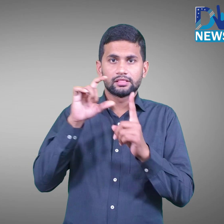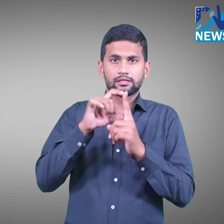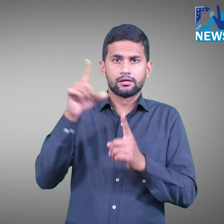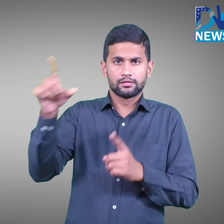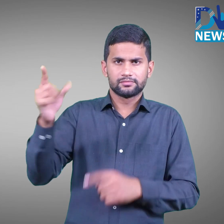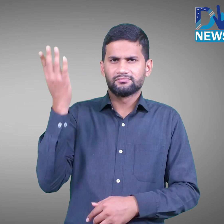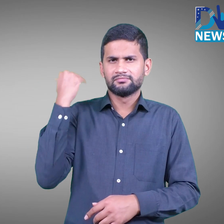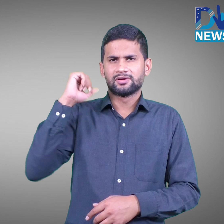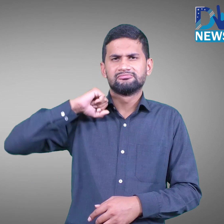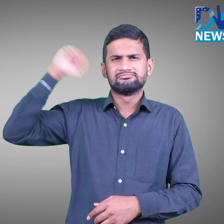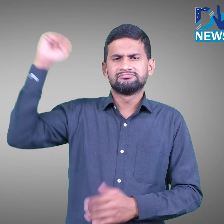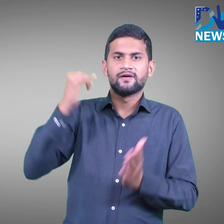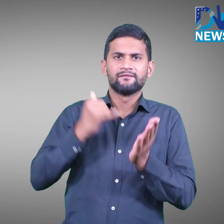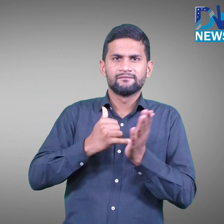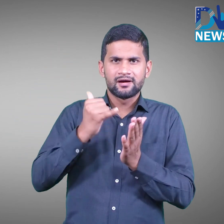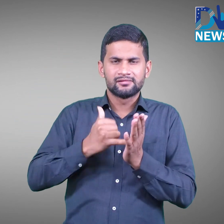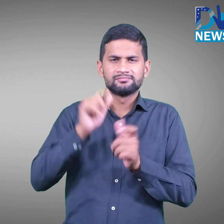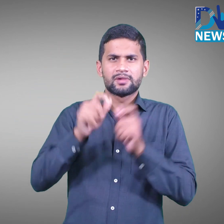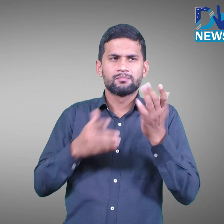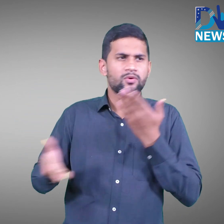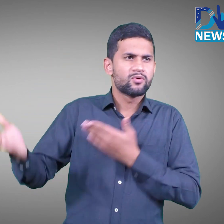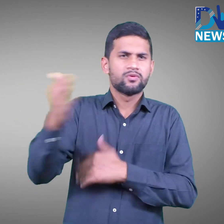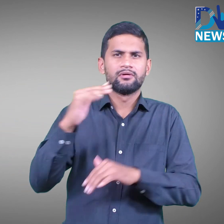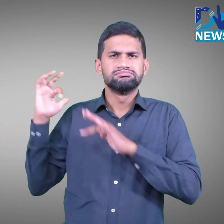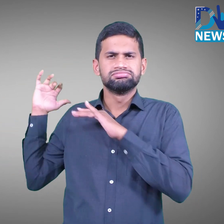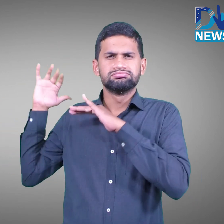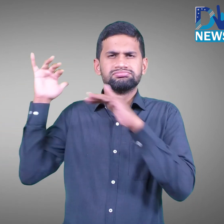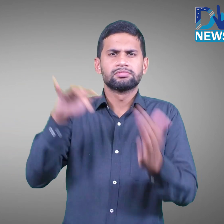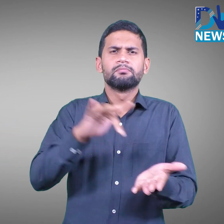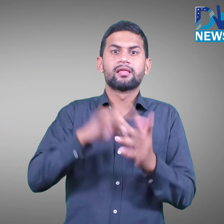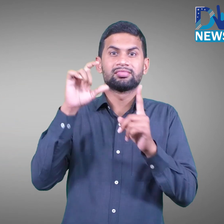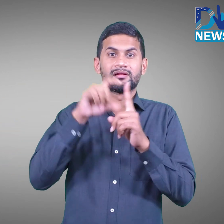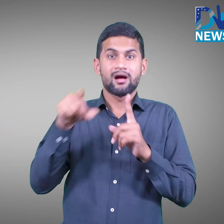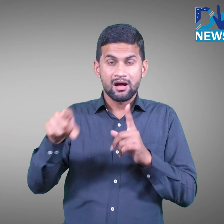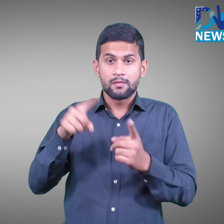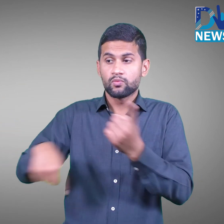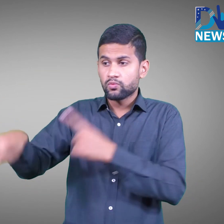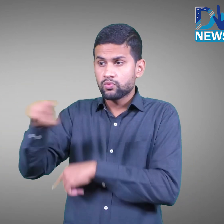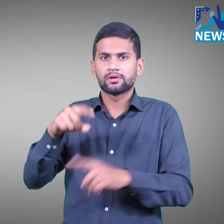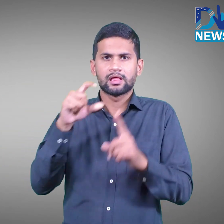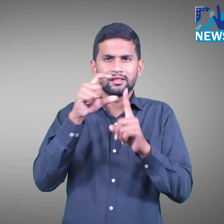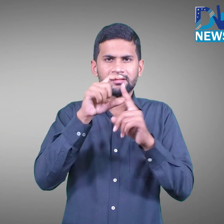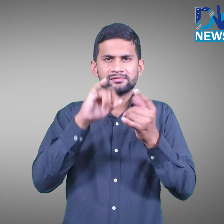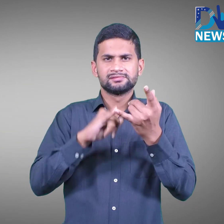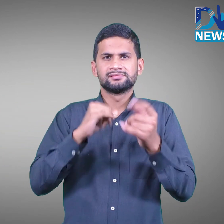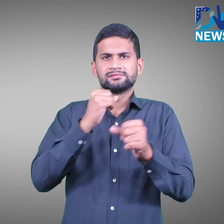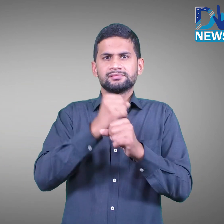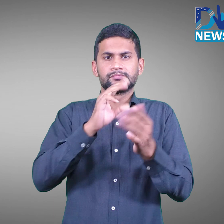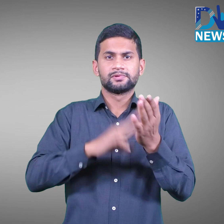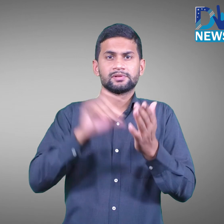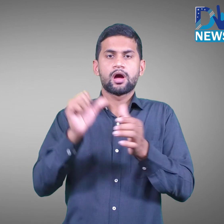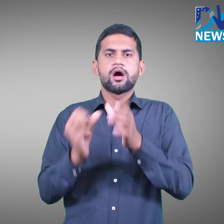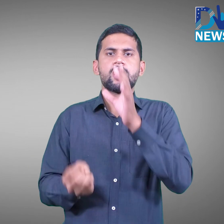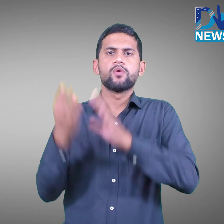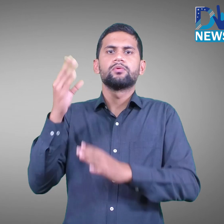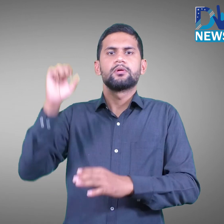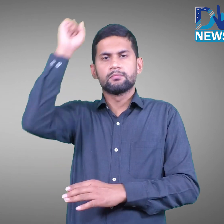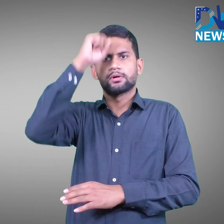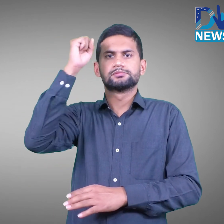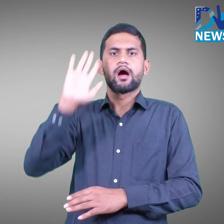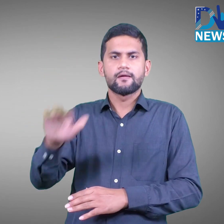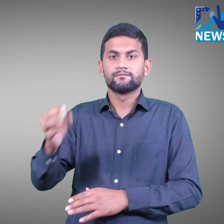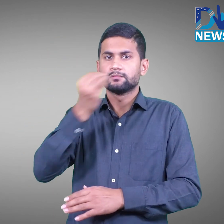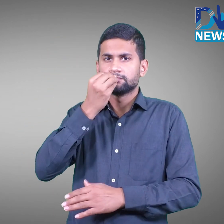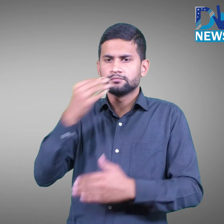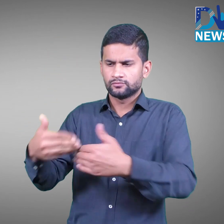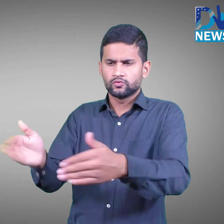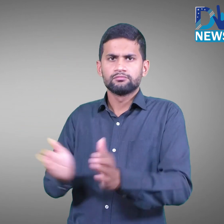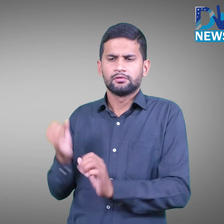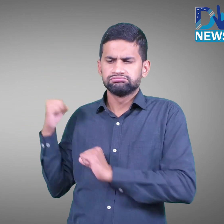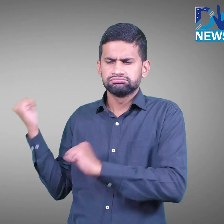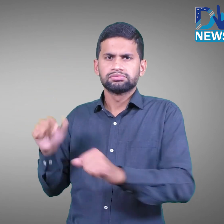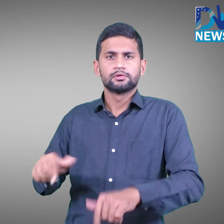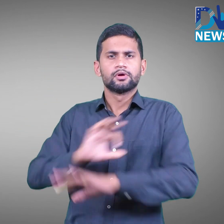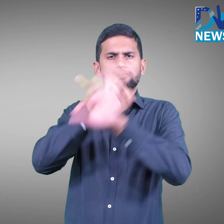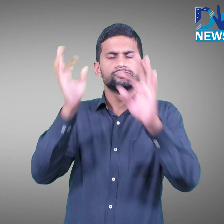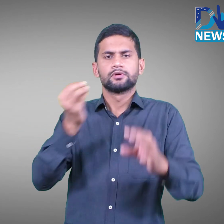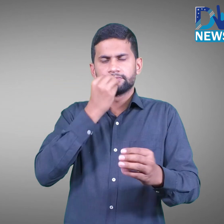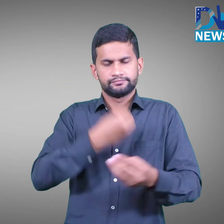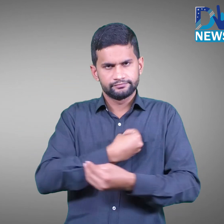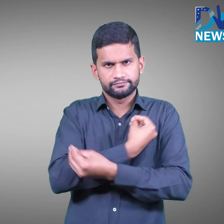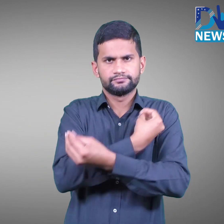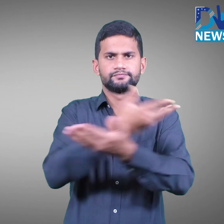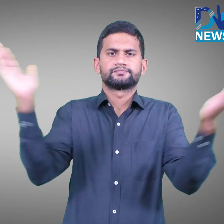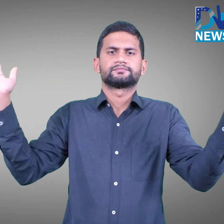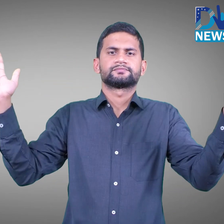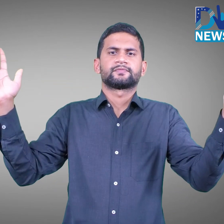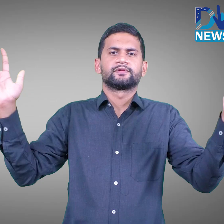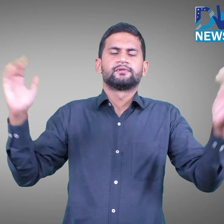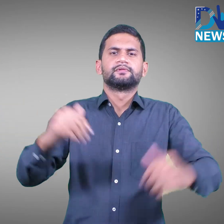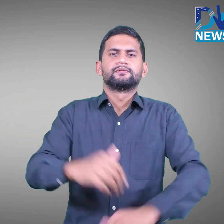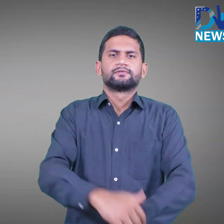Delhi Sikh Gurdwara Management Committee provides food to farmers